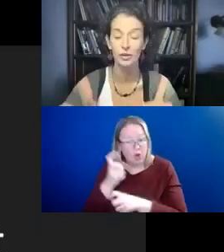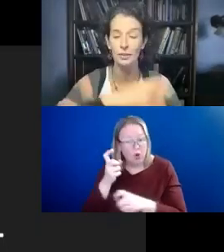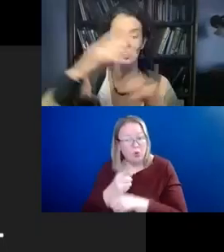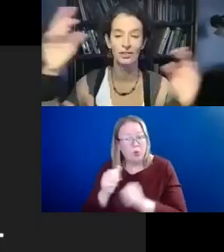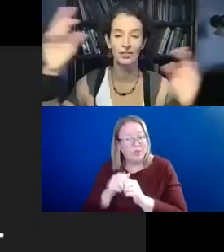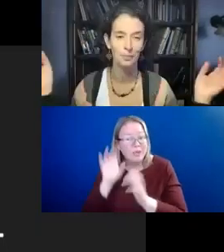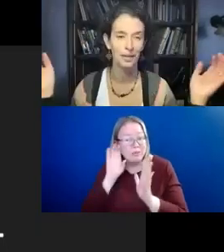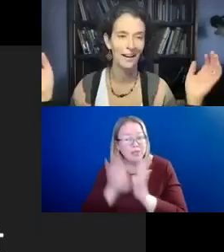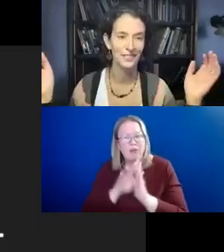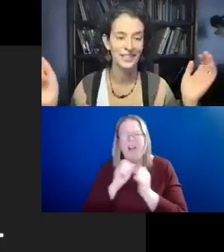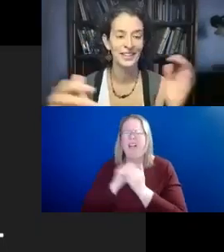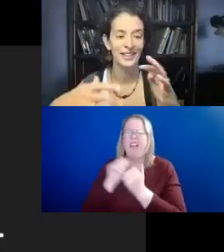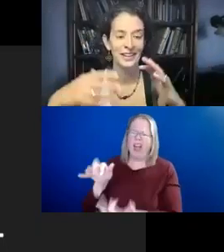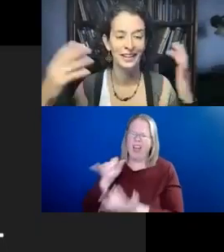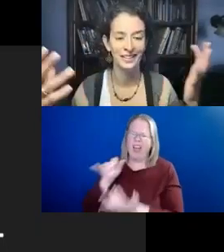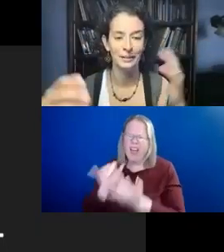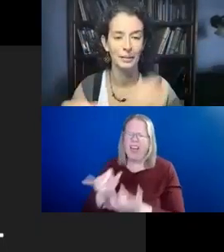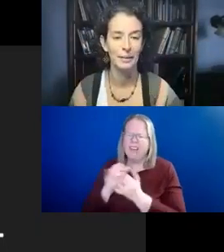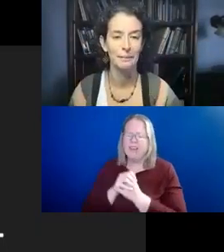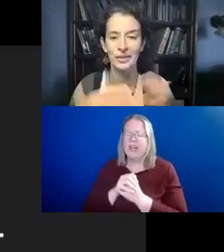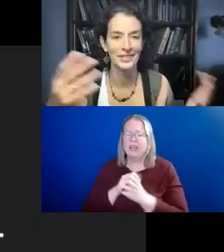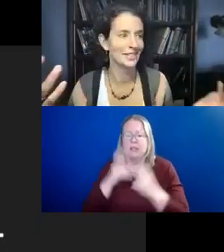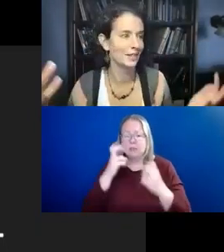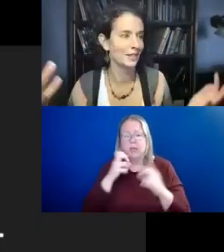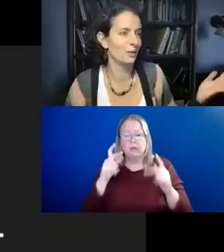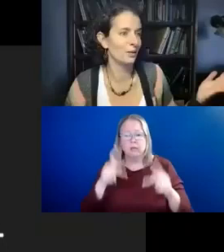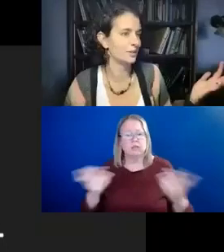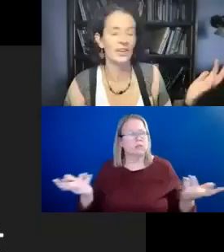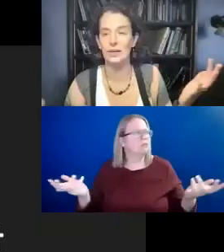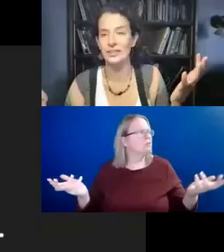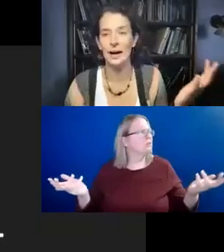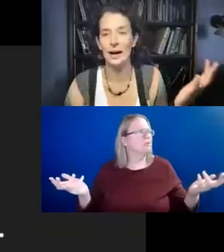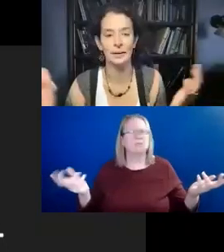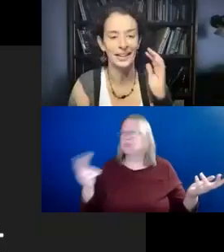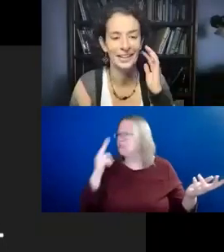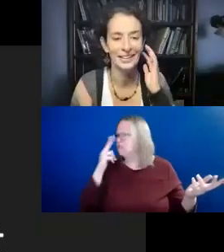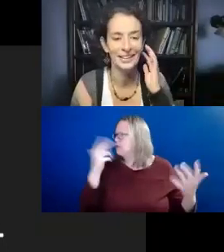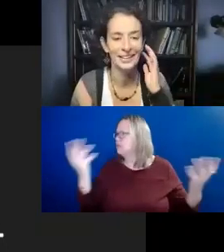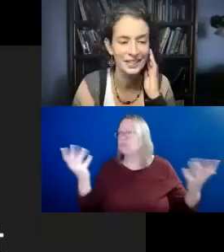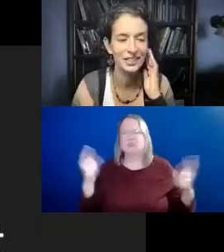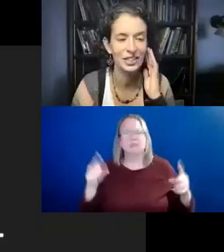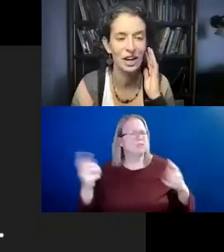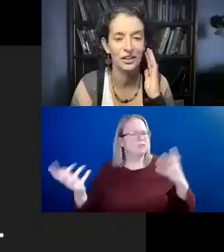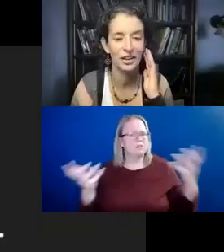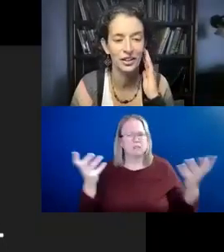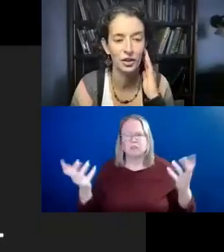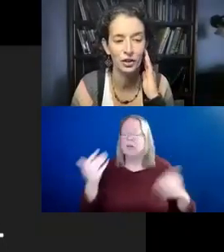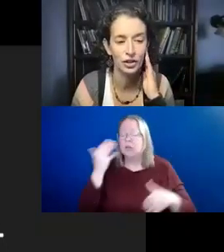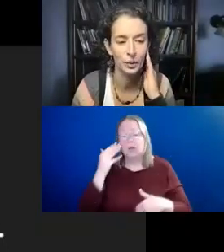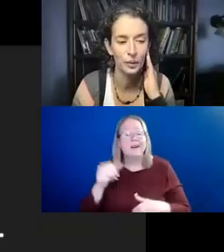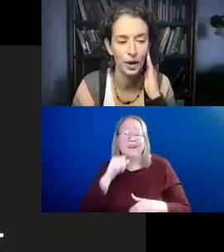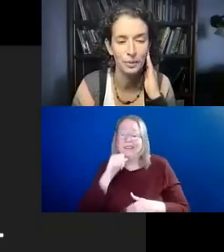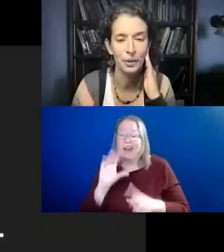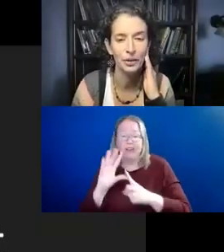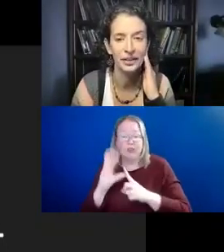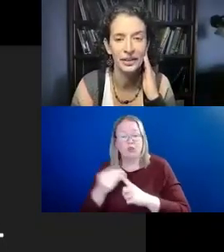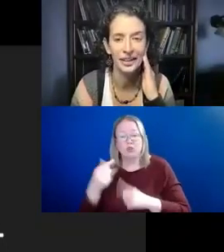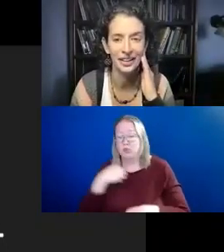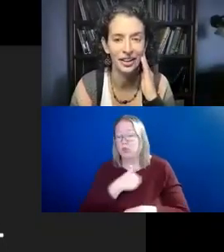in the room laughs and the blind person is like, 13:25:49 what is happening, why was that funny. That's not a culture we want to start building at AERA.